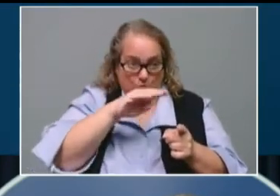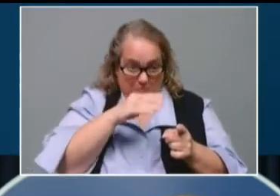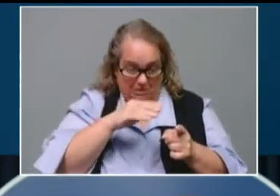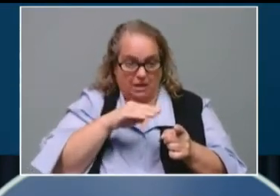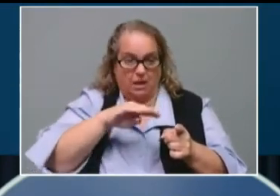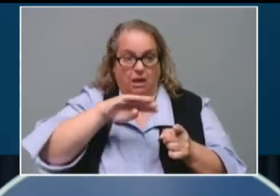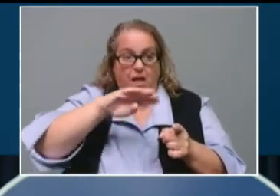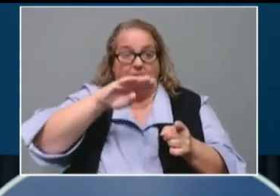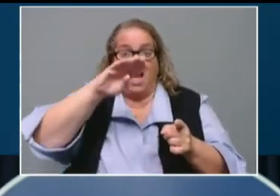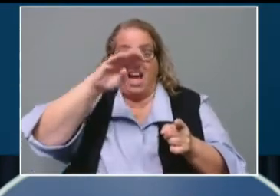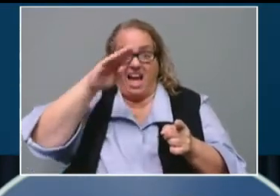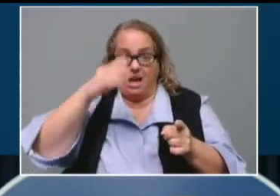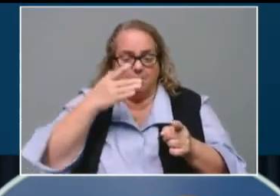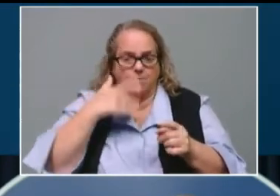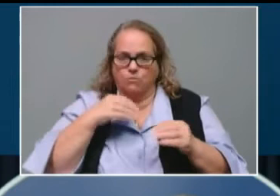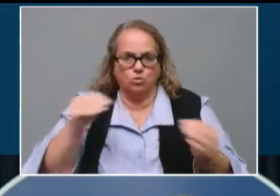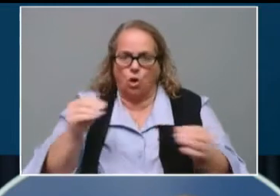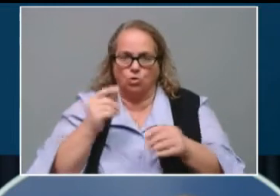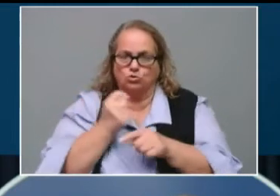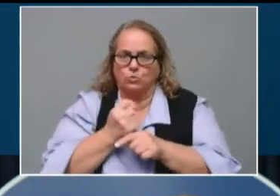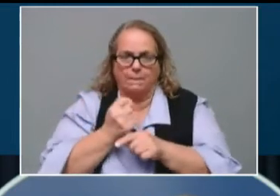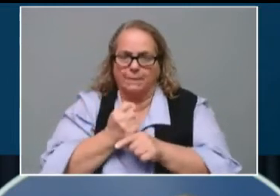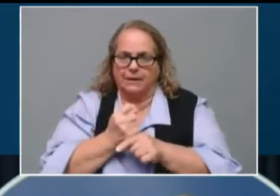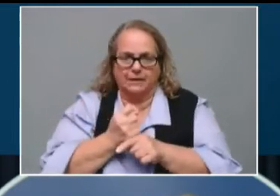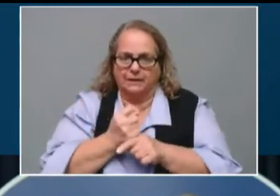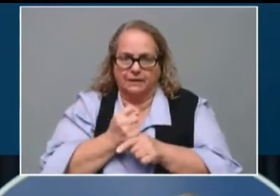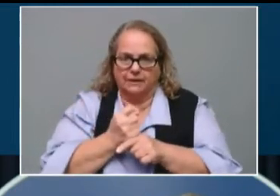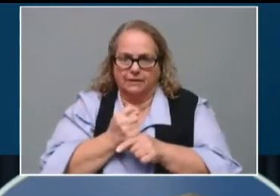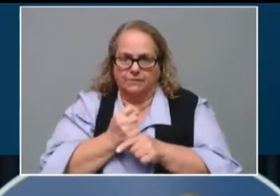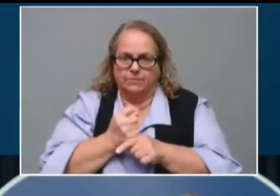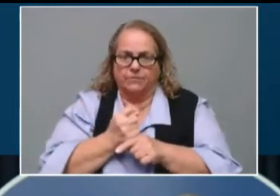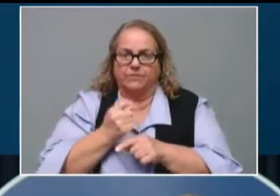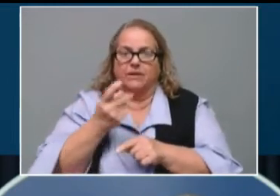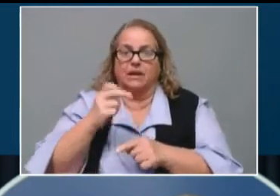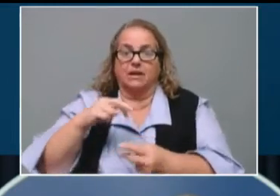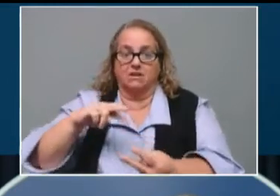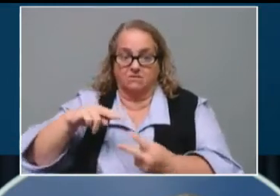that time when the alpha hit, we had better treatments. Right? We had